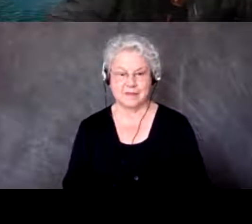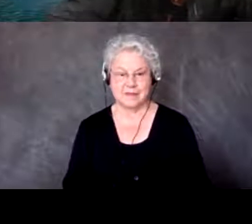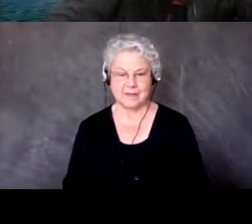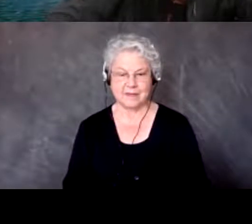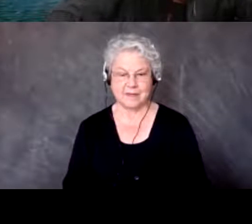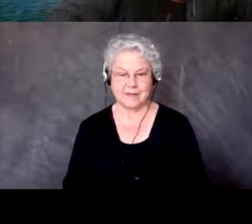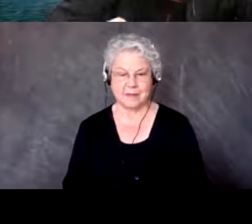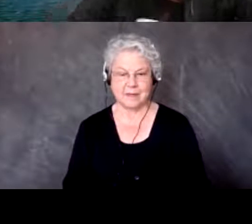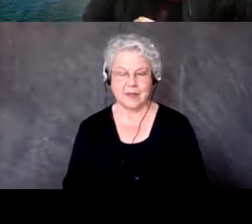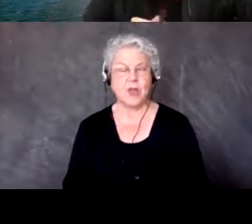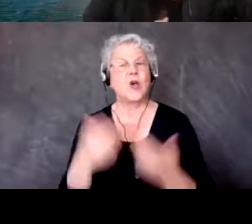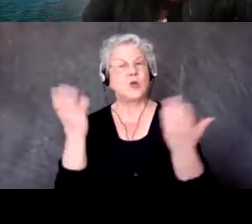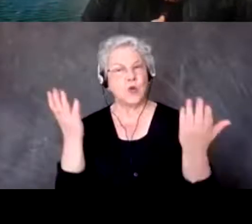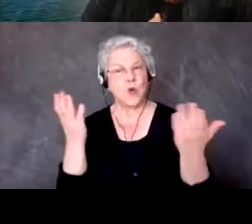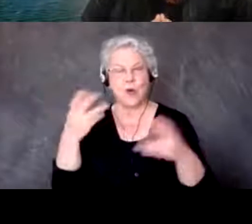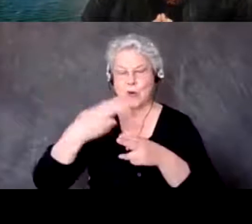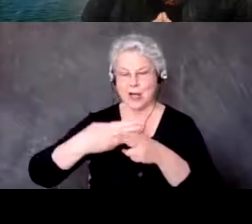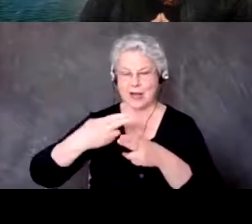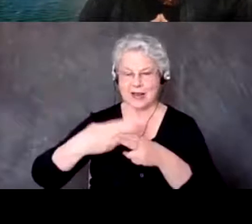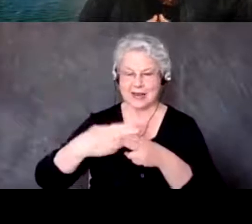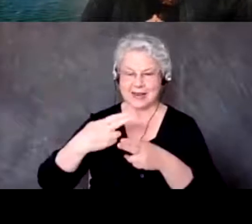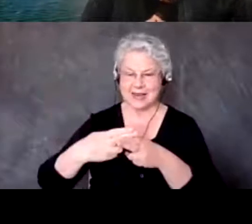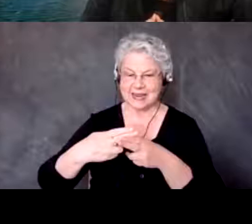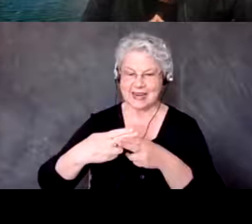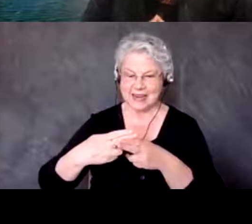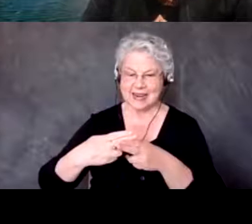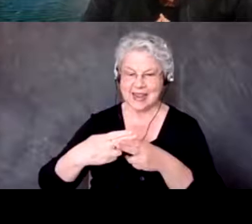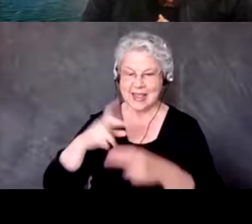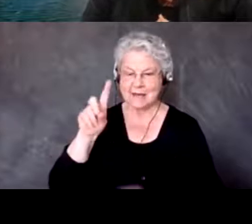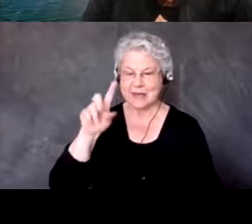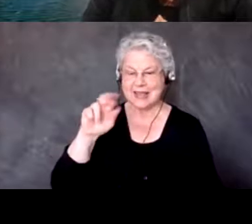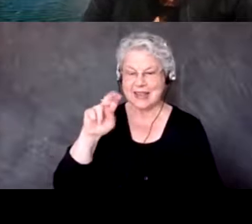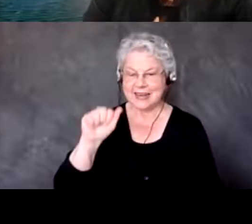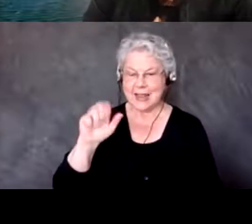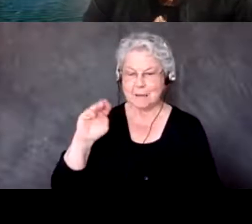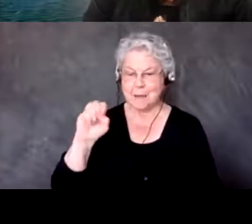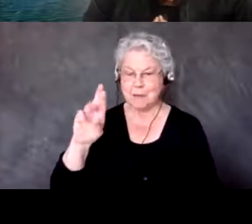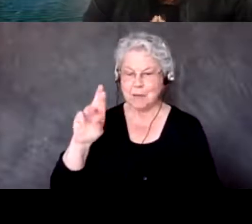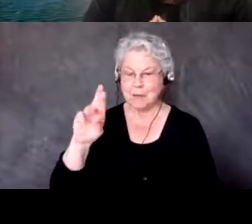So, my name is Gid uuwans, it means “one of plenty”, and I belong to the Ts’aahl Haida